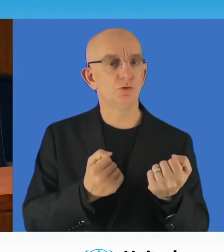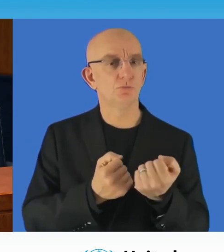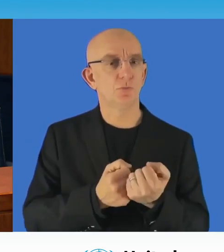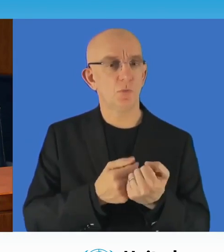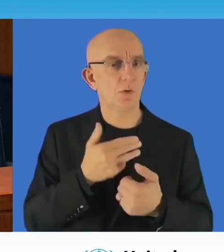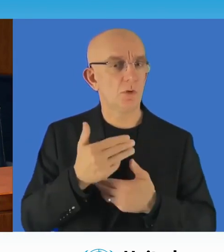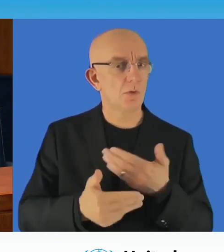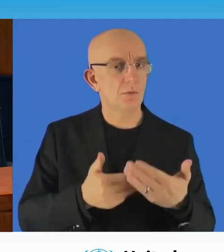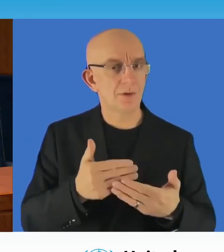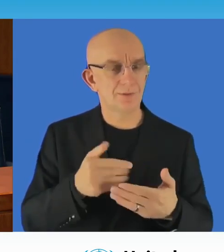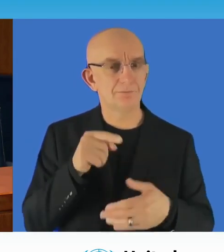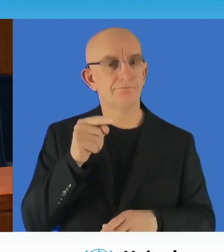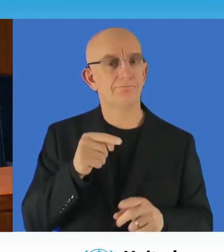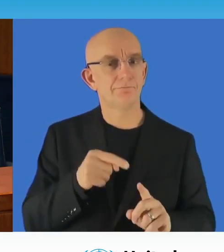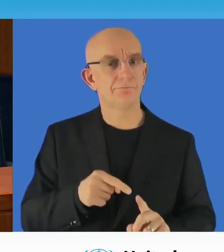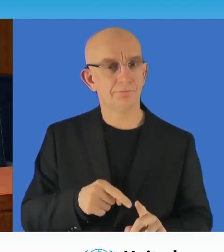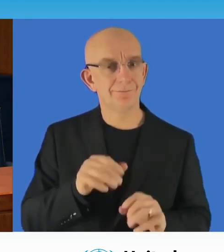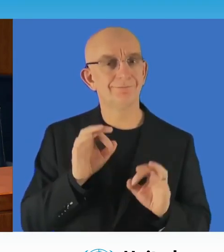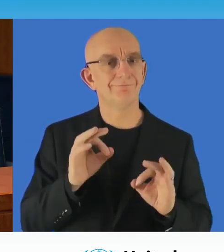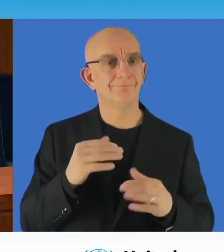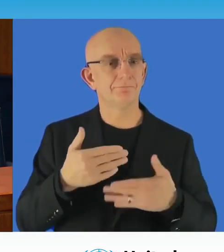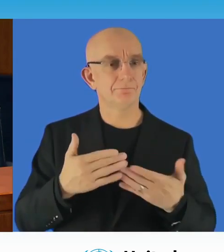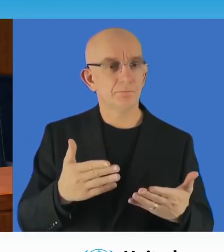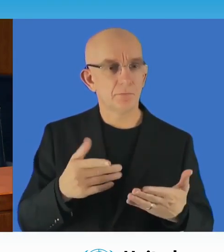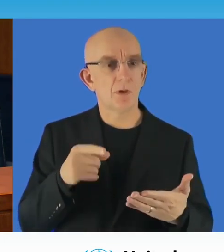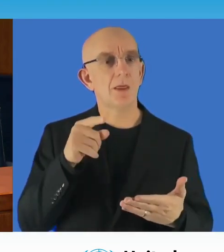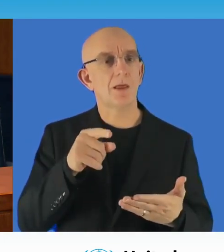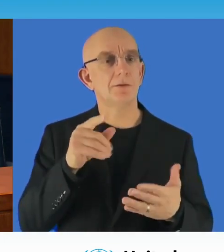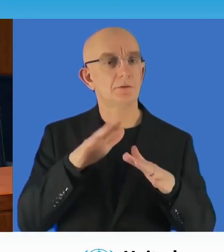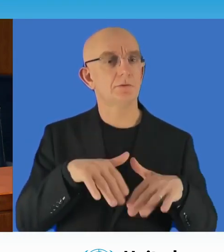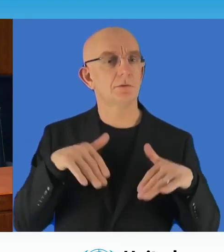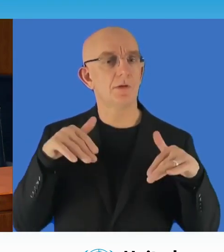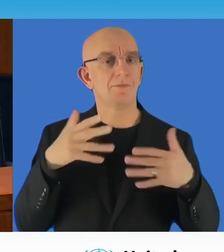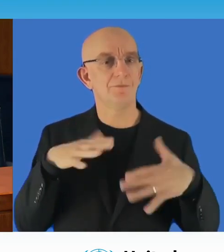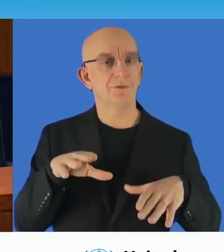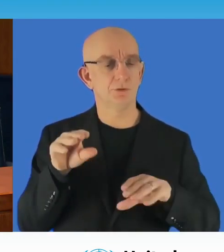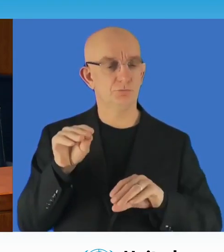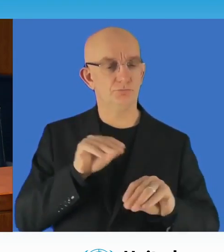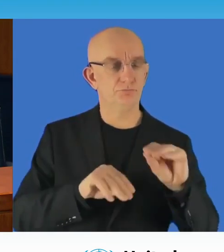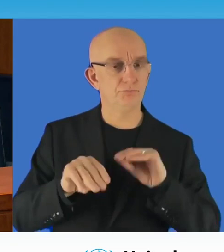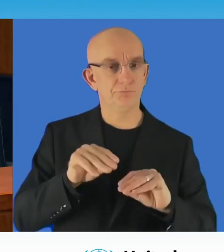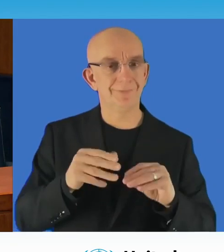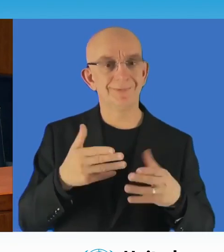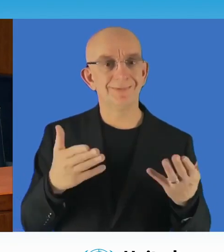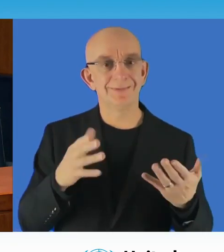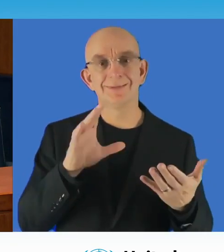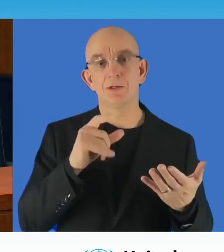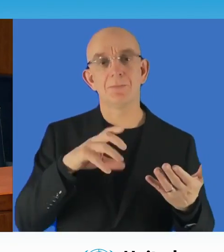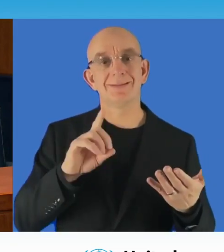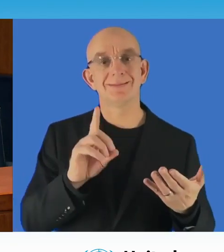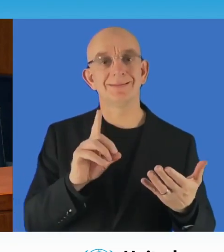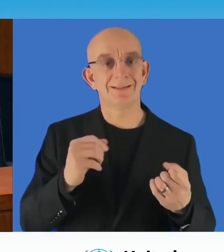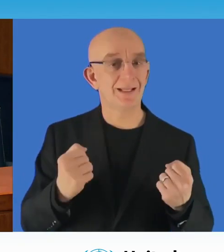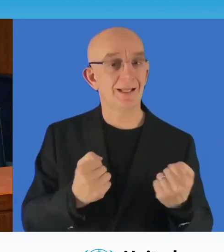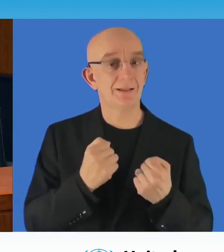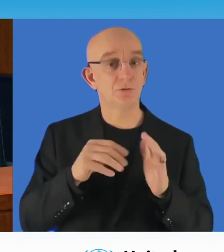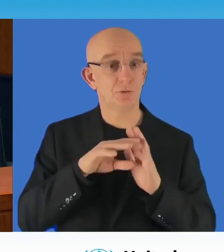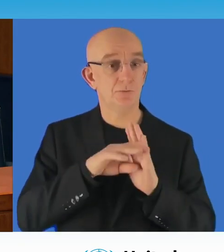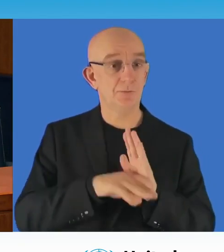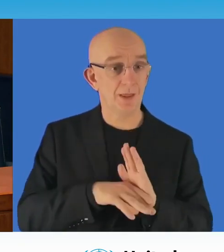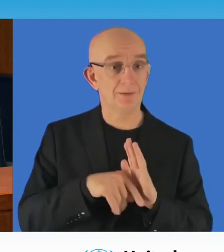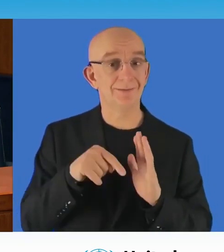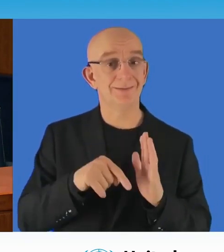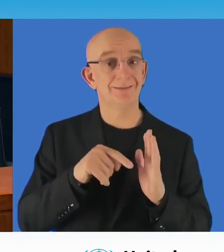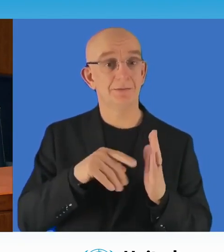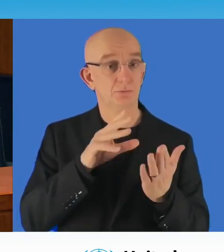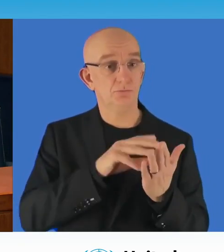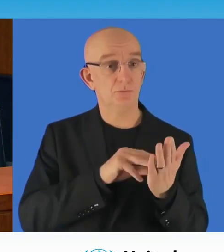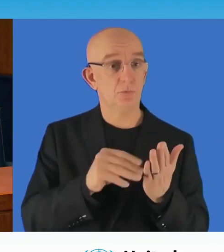for better report in 2027 Mr President the LA PDR will continue its outmost efforts to